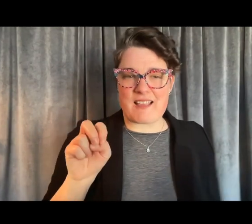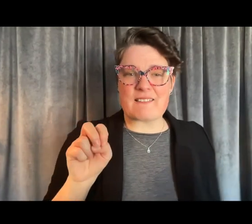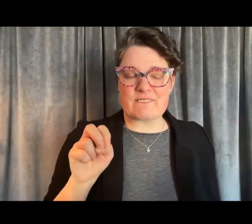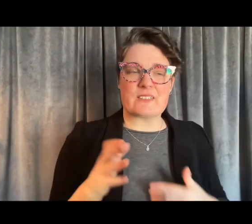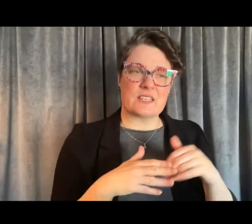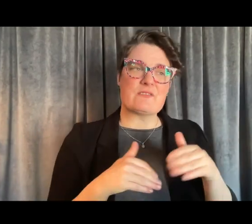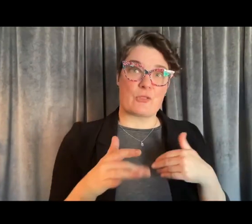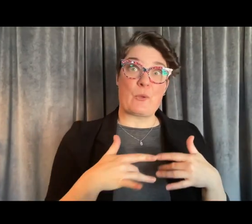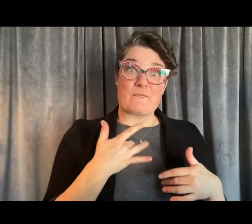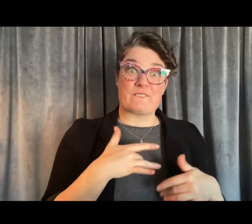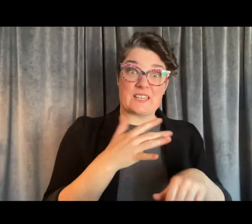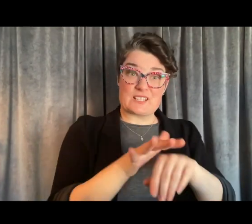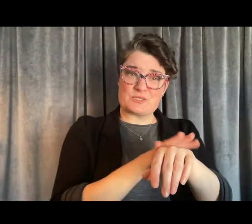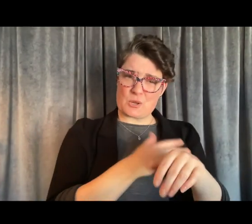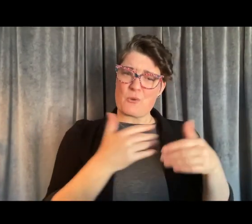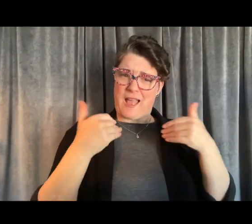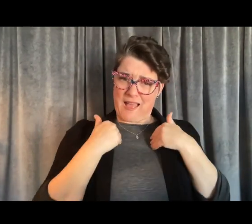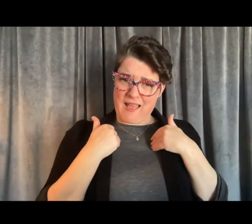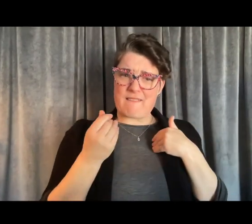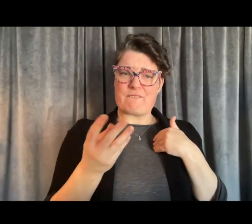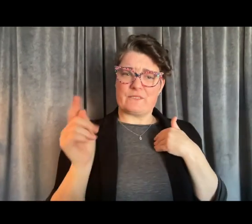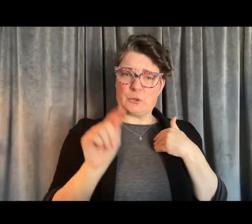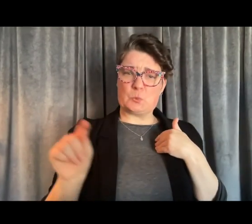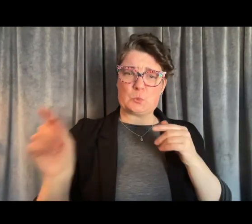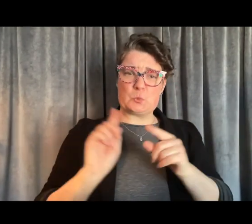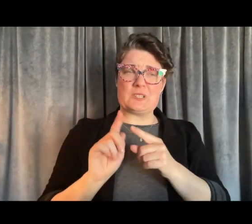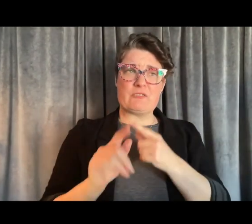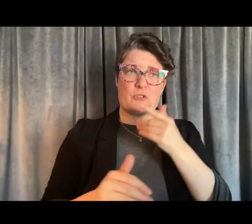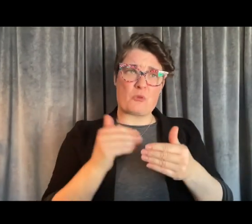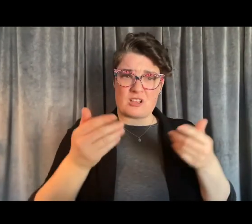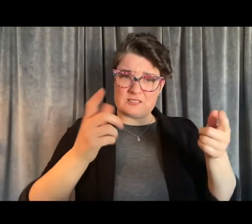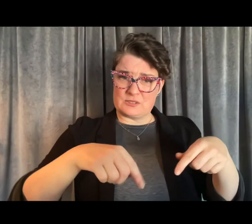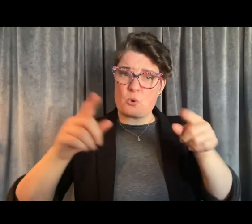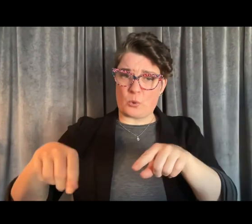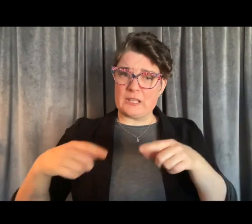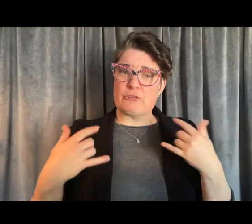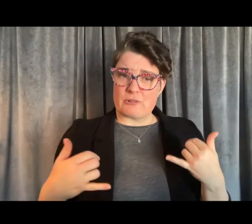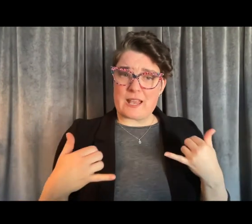We have a handful of processes going right now and some of them feel stalled out,